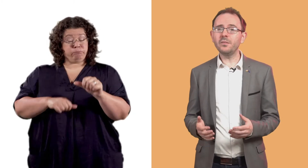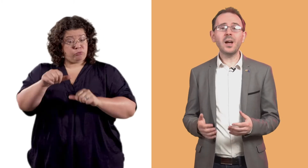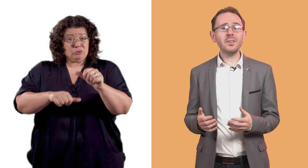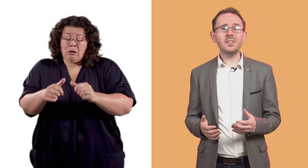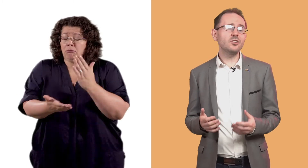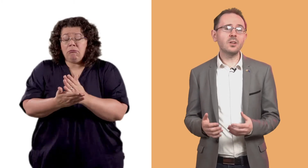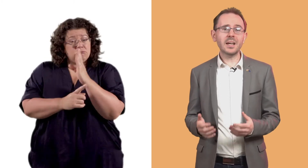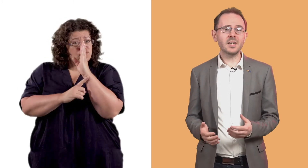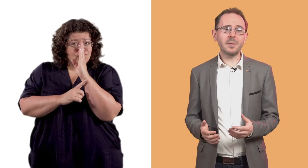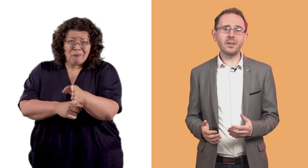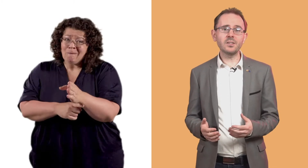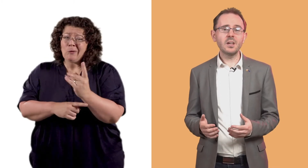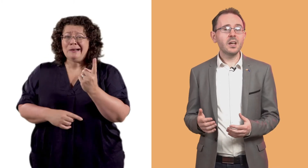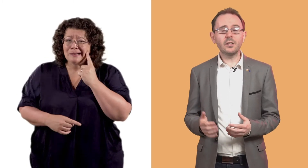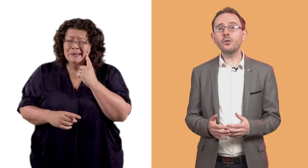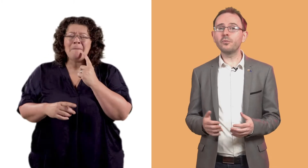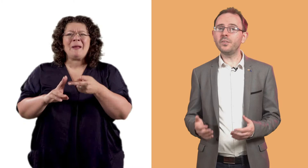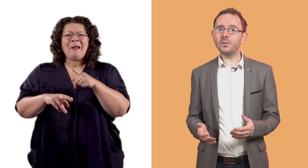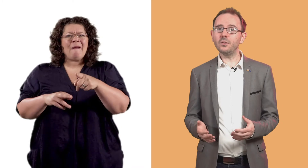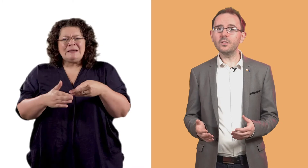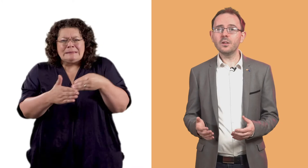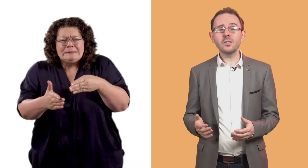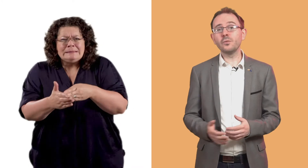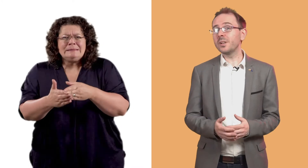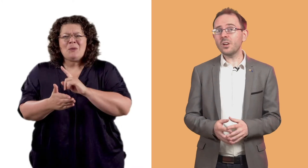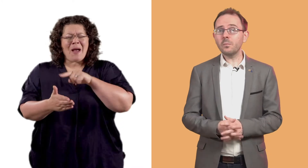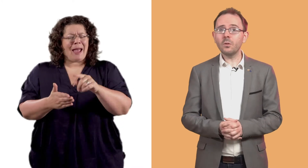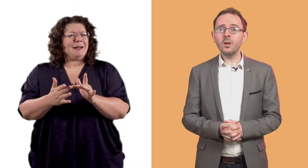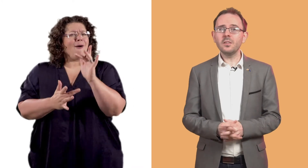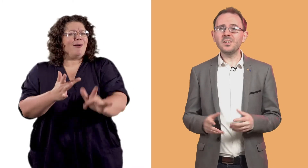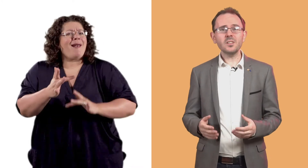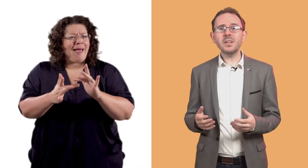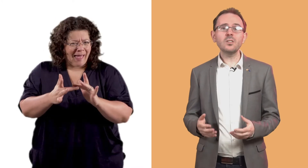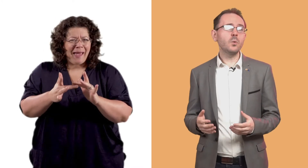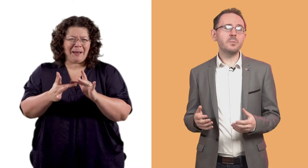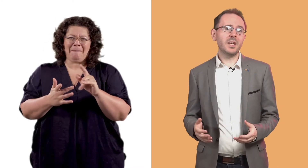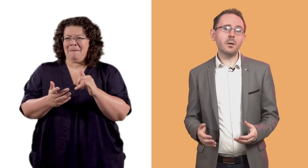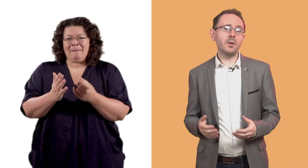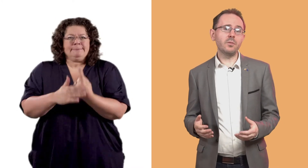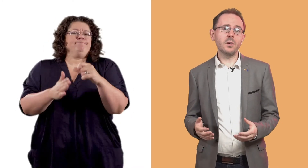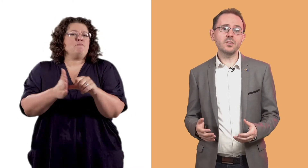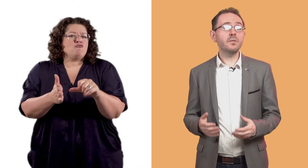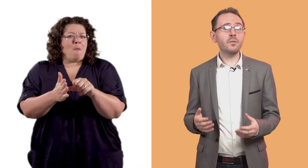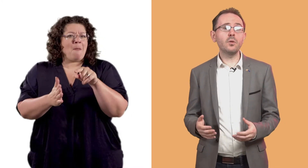but if you have any digital access barriers it could prove difficult. so for example, the system isn't always picking up on everyone's